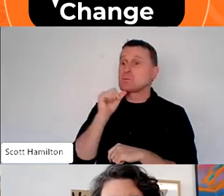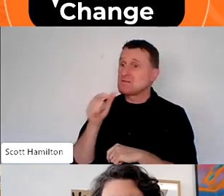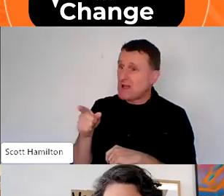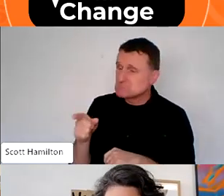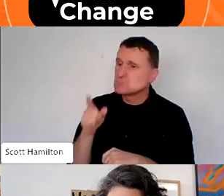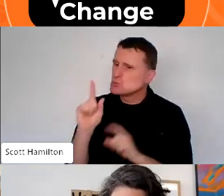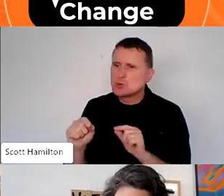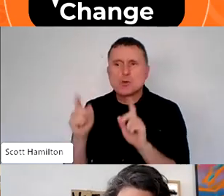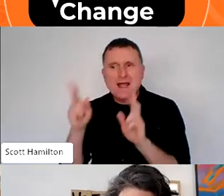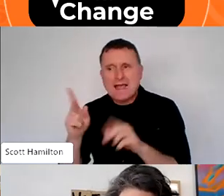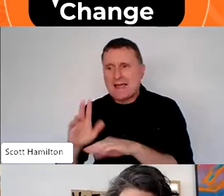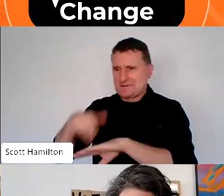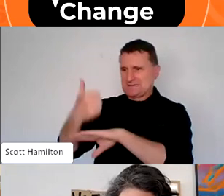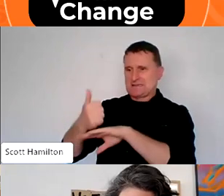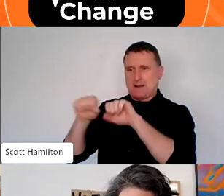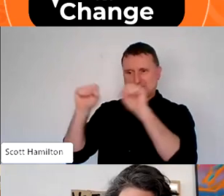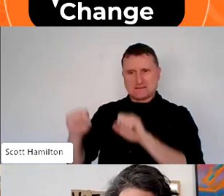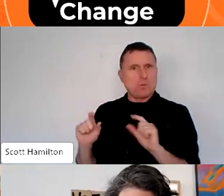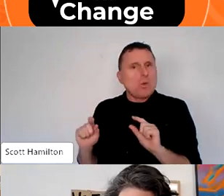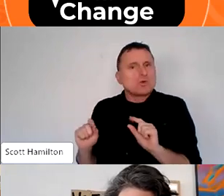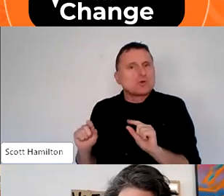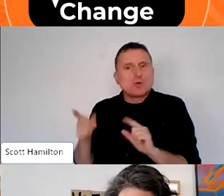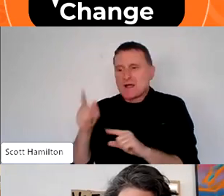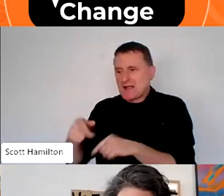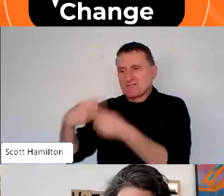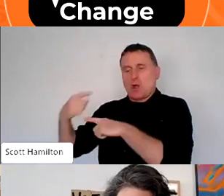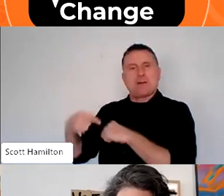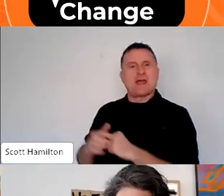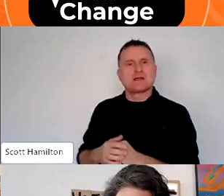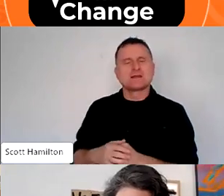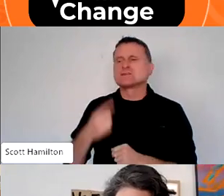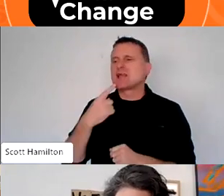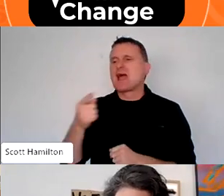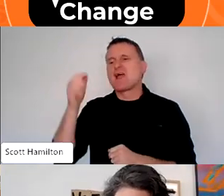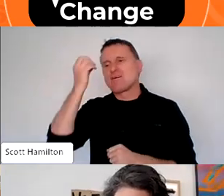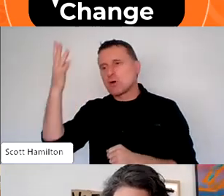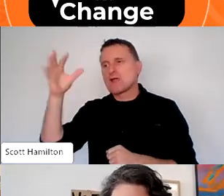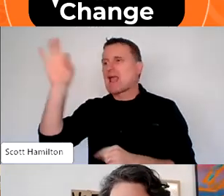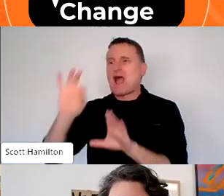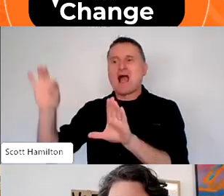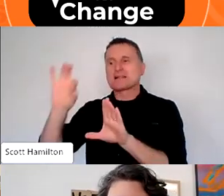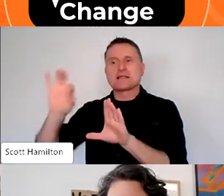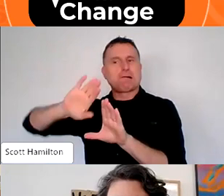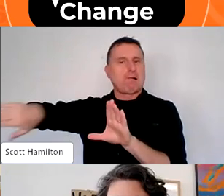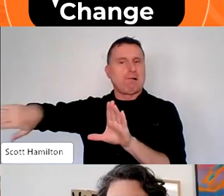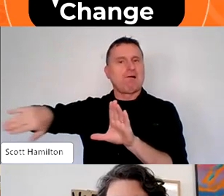One of the first of the new-builds down there. He said "I'd forget about the architects, I'd start with a sound engineer." So that's